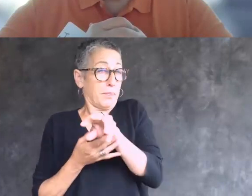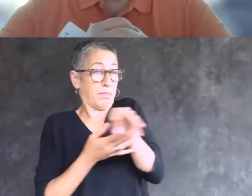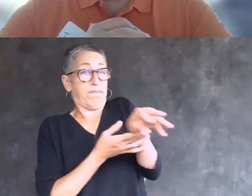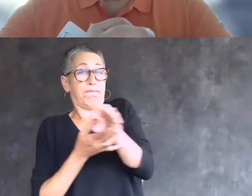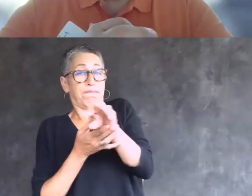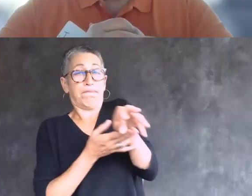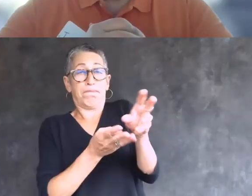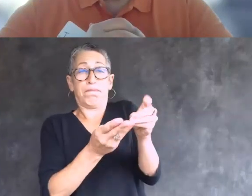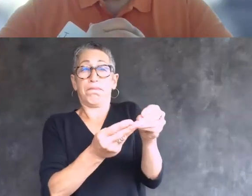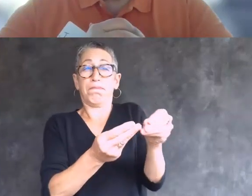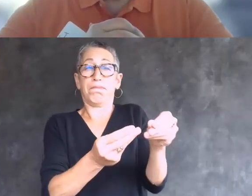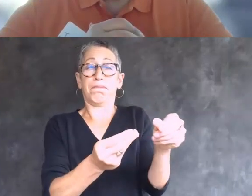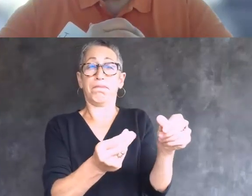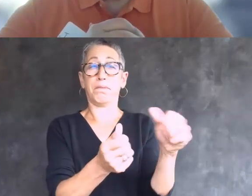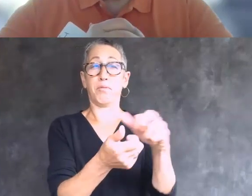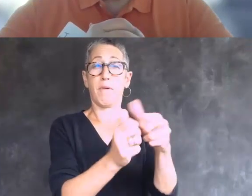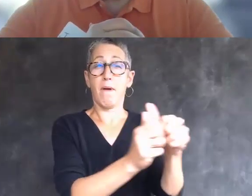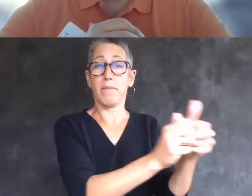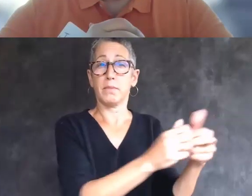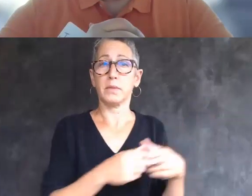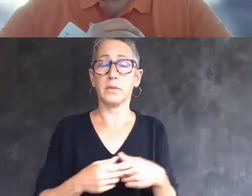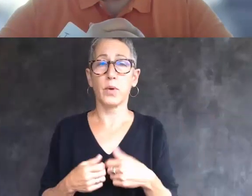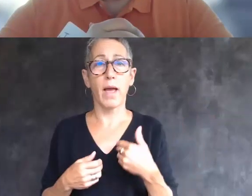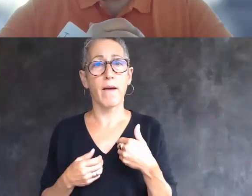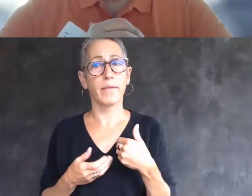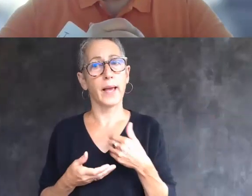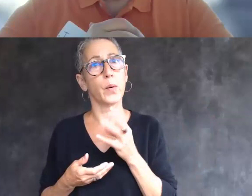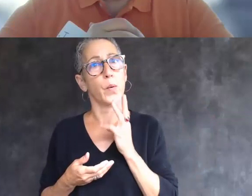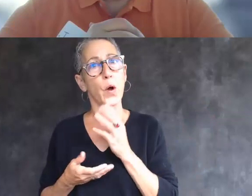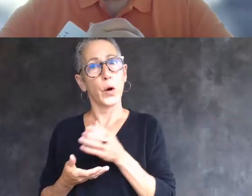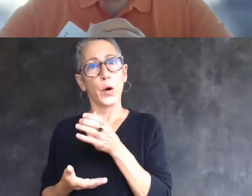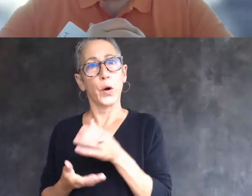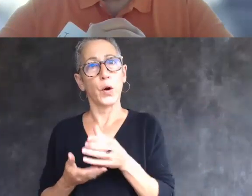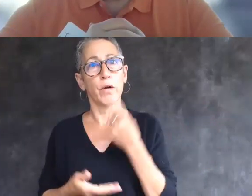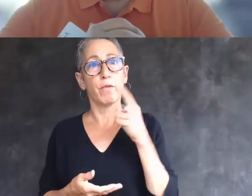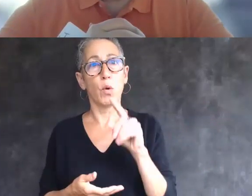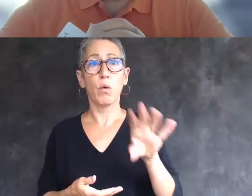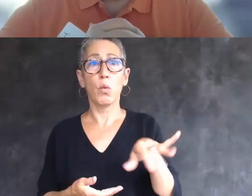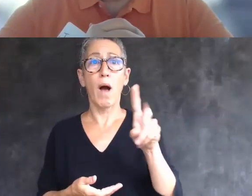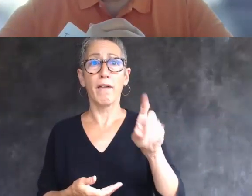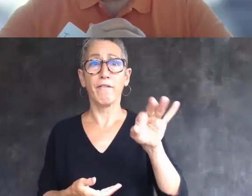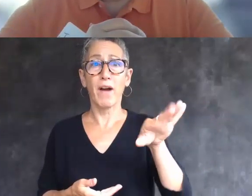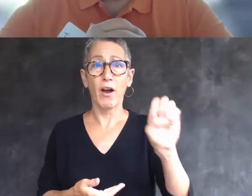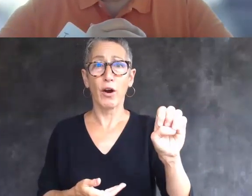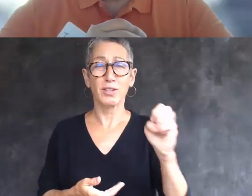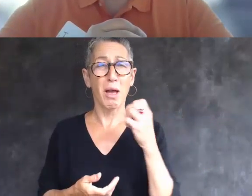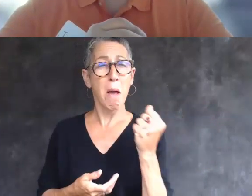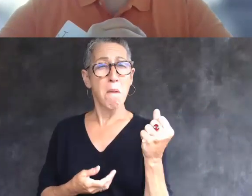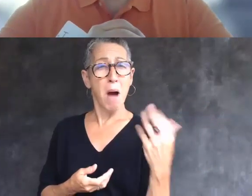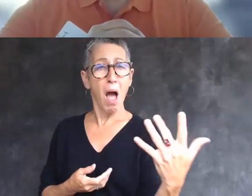and little kind of cups of water that are palatable to people in power, this is literally going to be a fight until this world